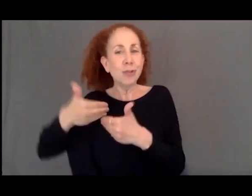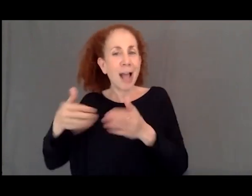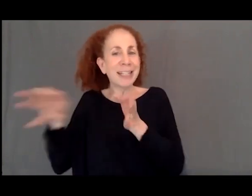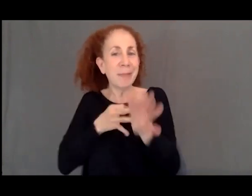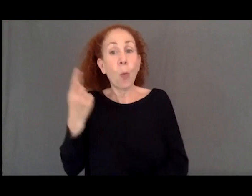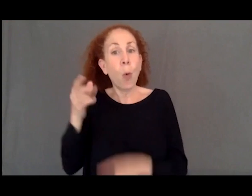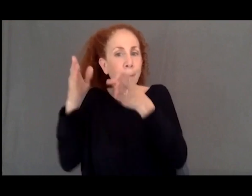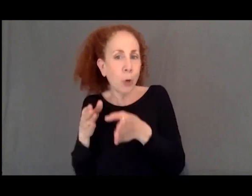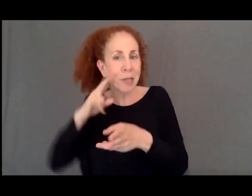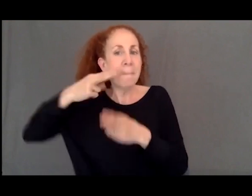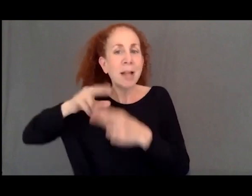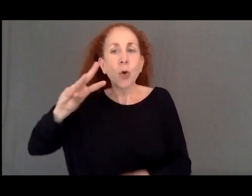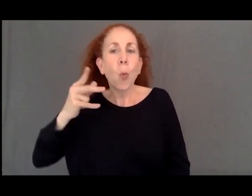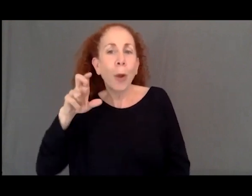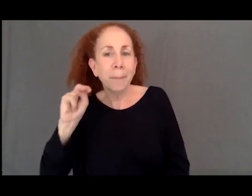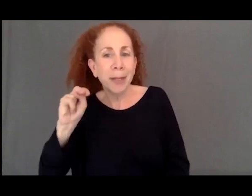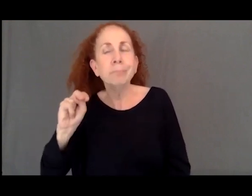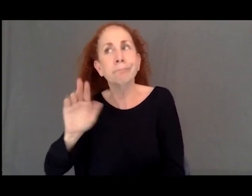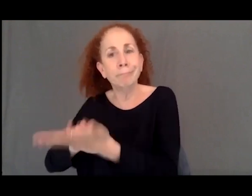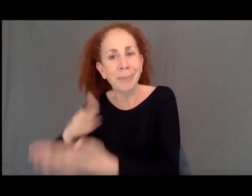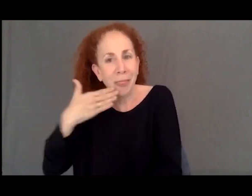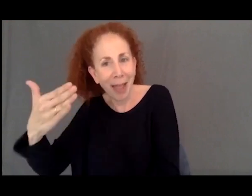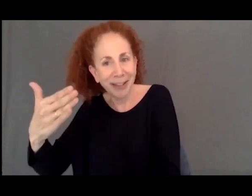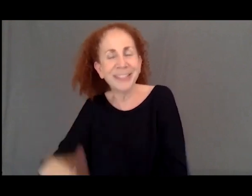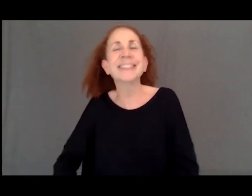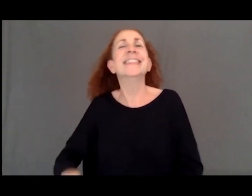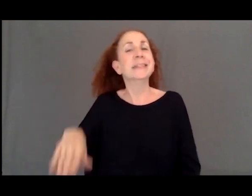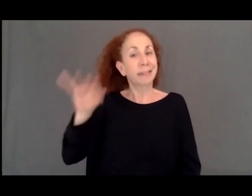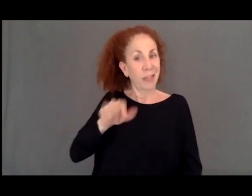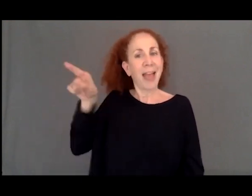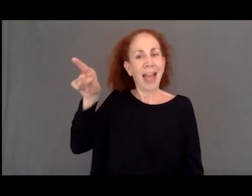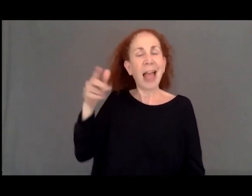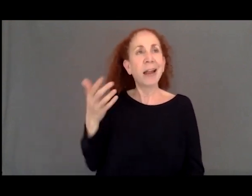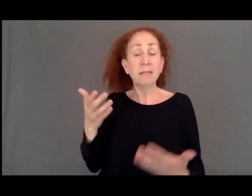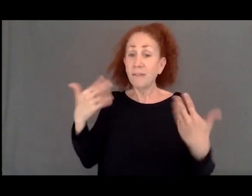at least one reviewer was kind enough to mention Whitman. And certainly, having done doctoral studies that